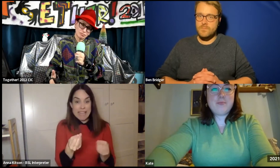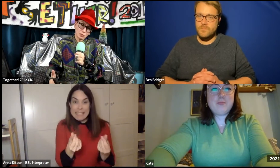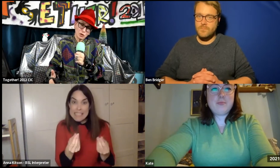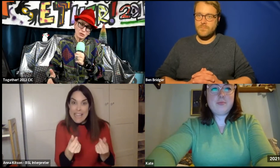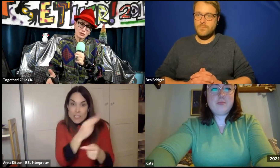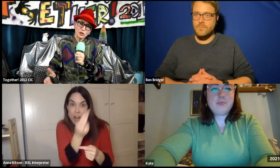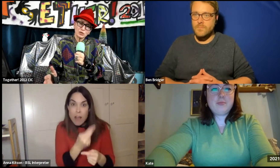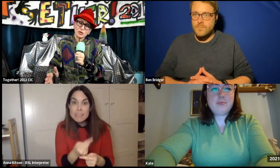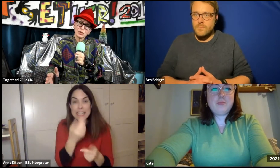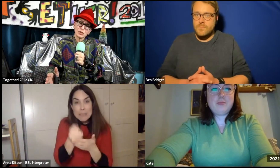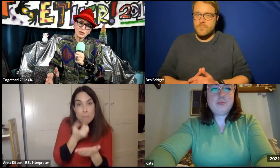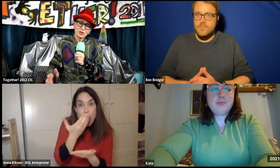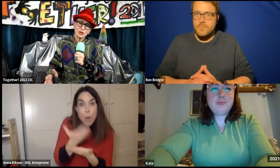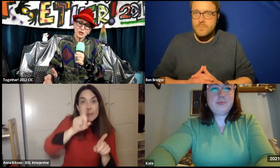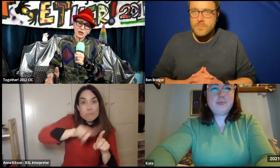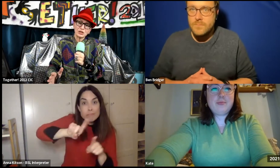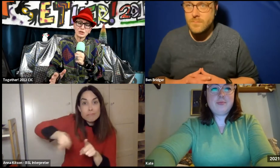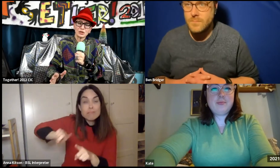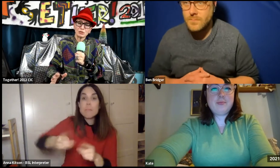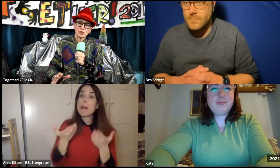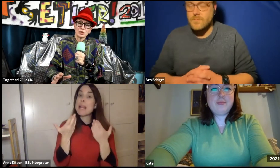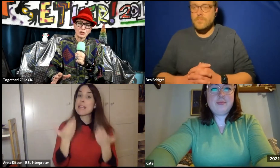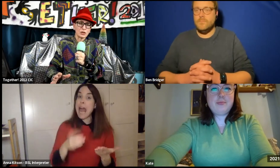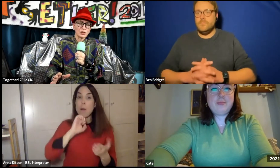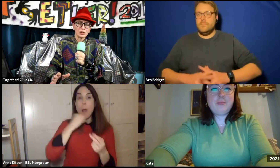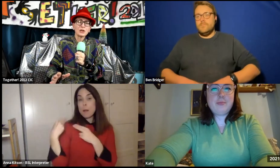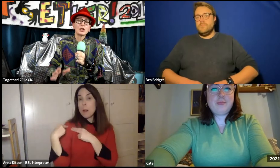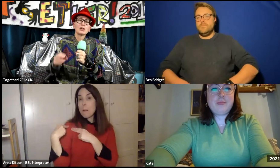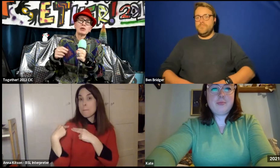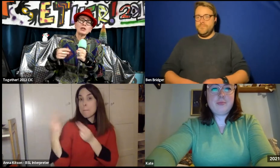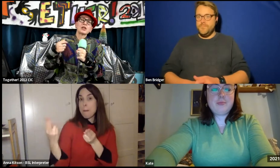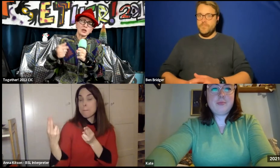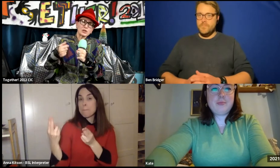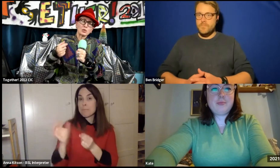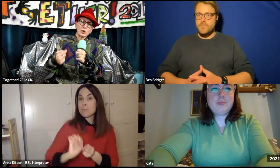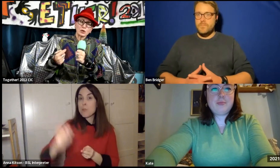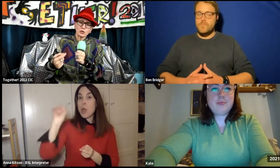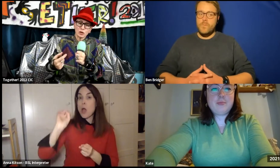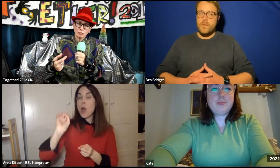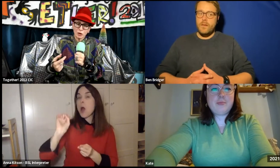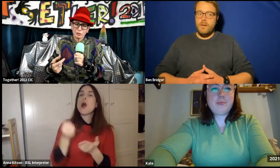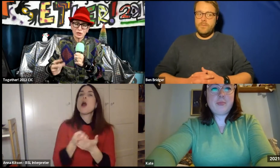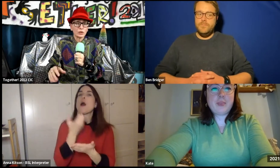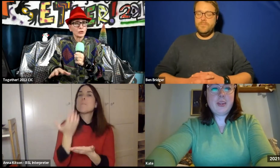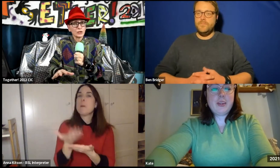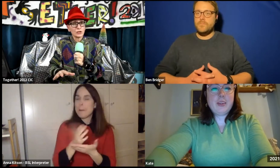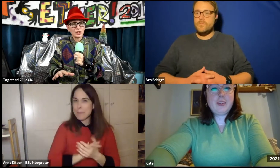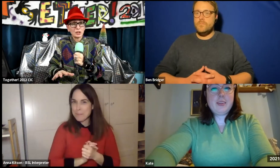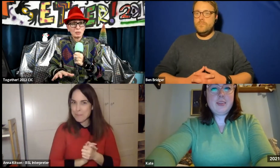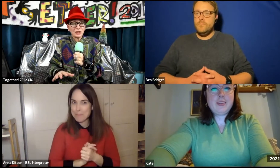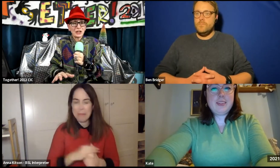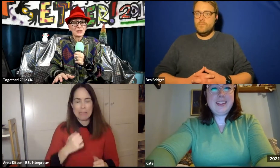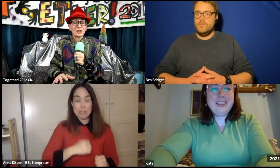poem, Katy is going to read us one of her poems, sorry I got distracted by a cat again.